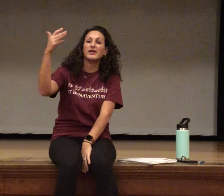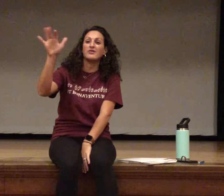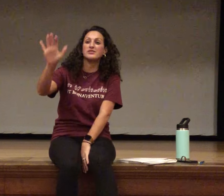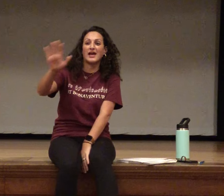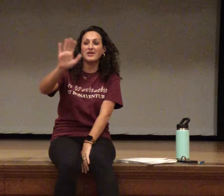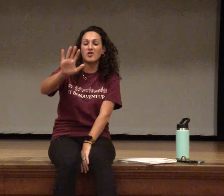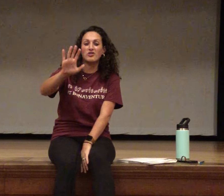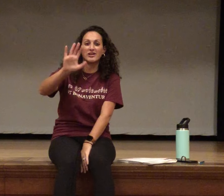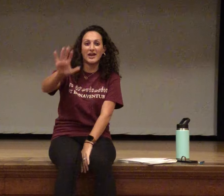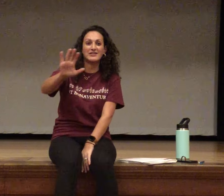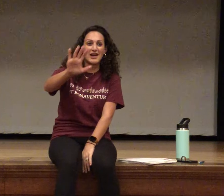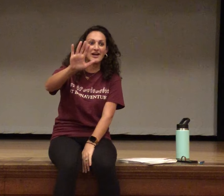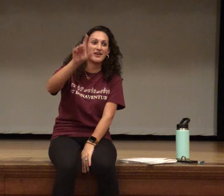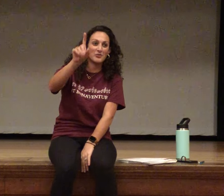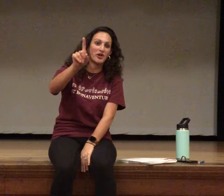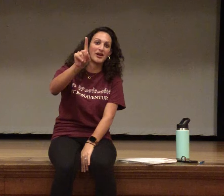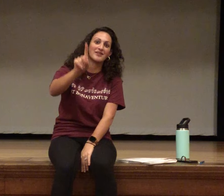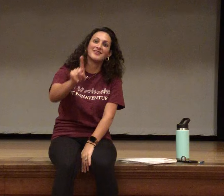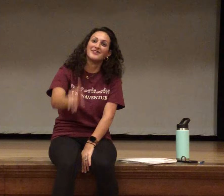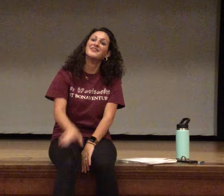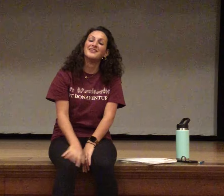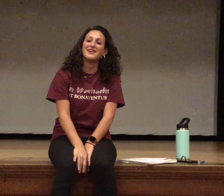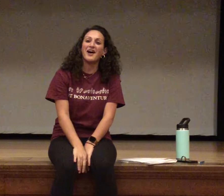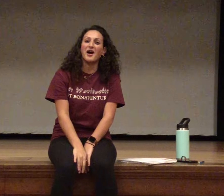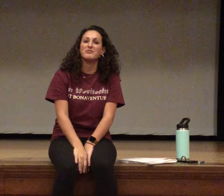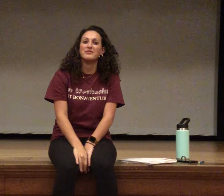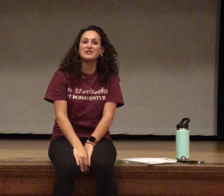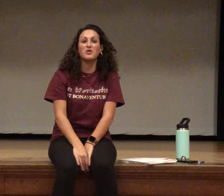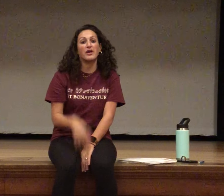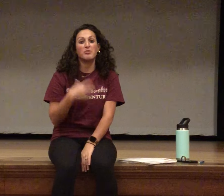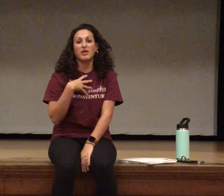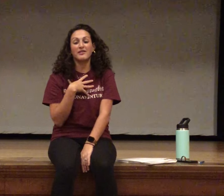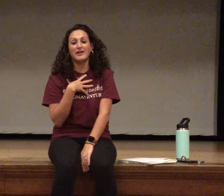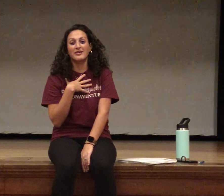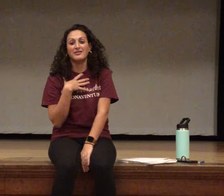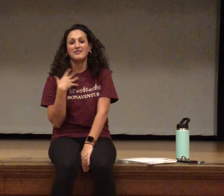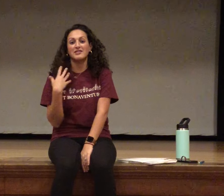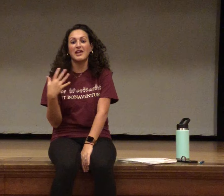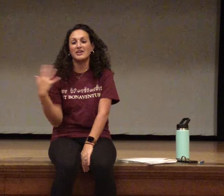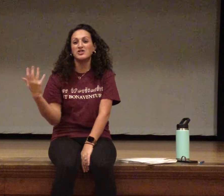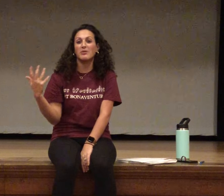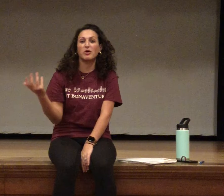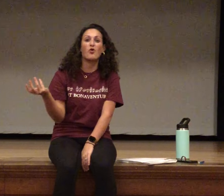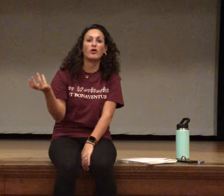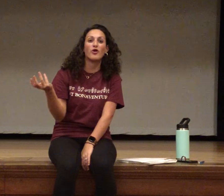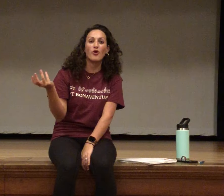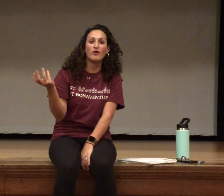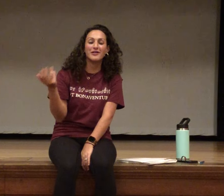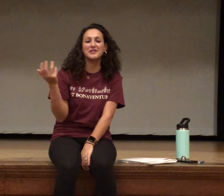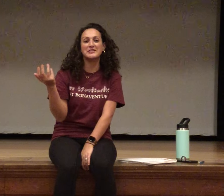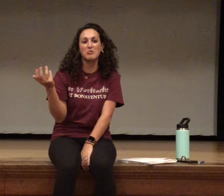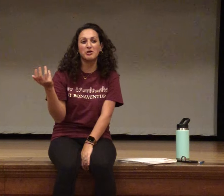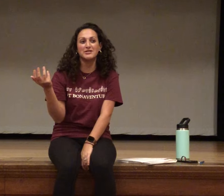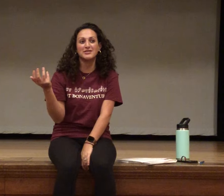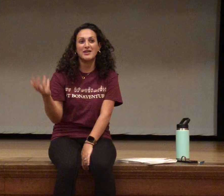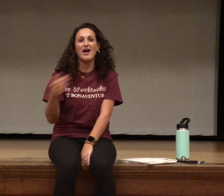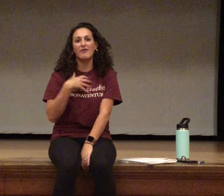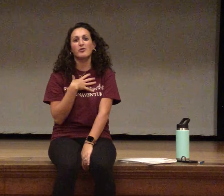I can count to 999 on one hand um so when I play like can jam or cornhole in the Summers everyone